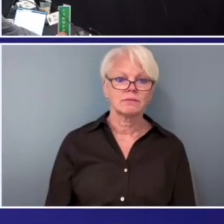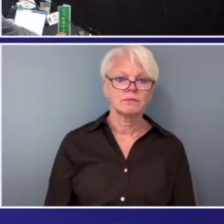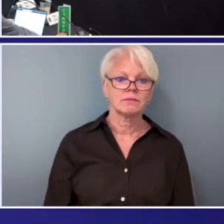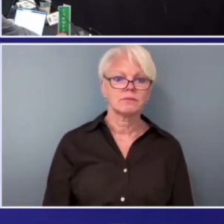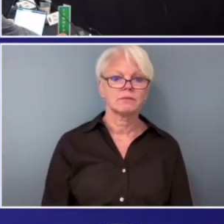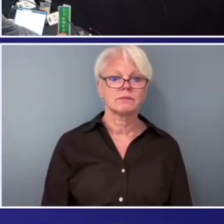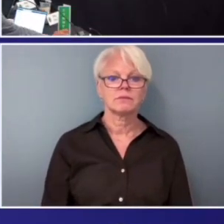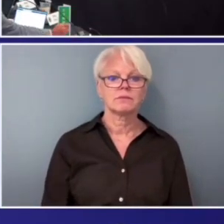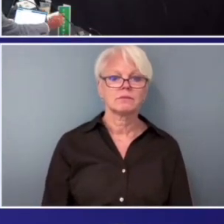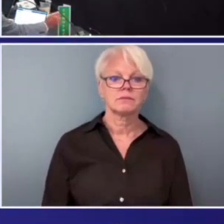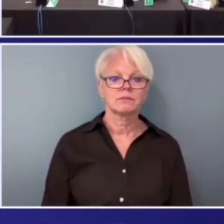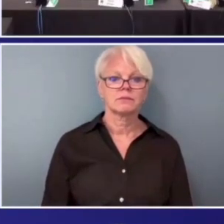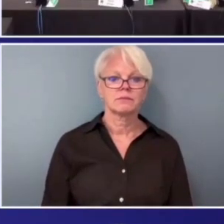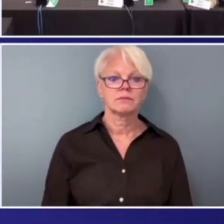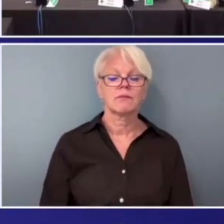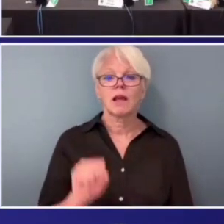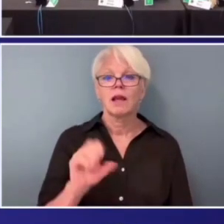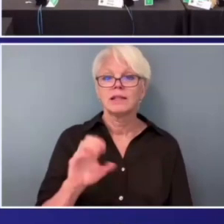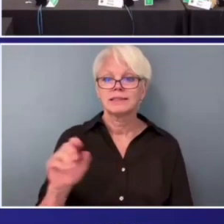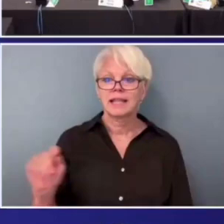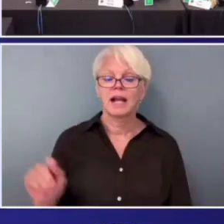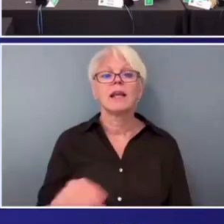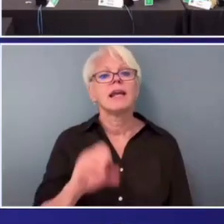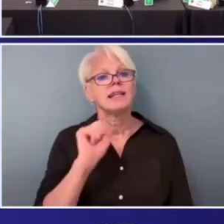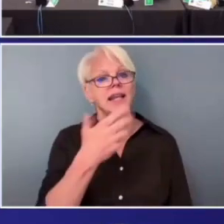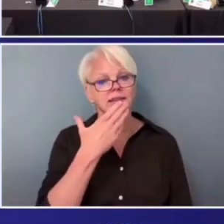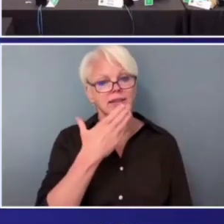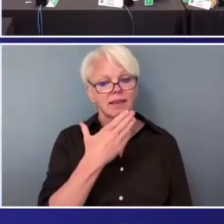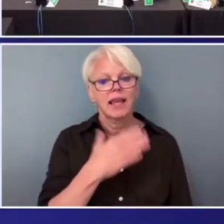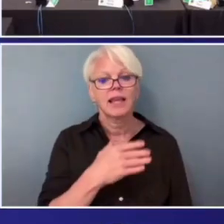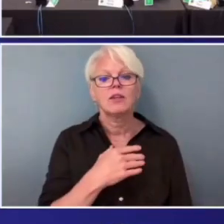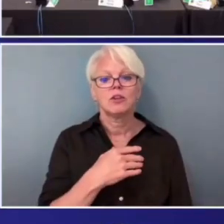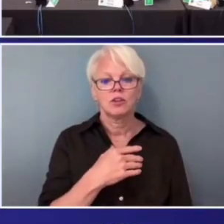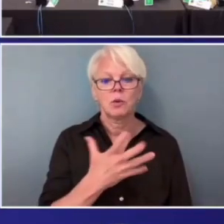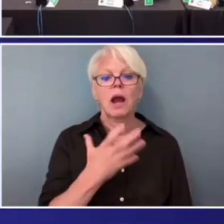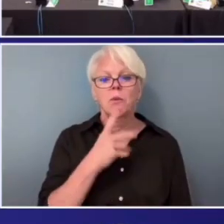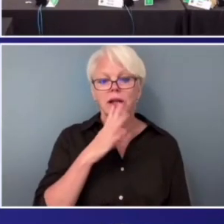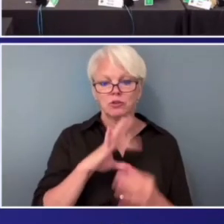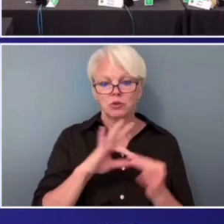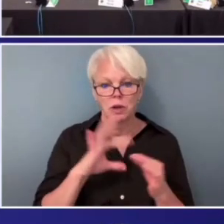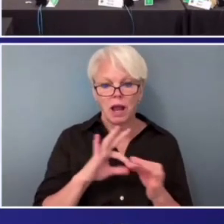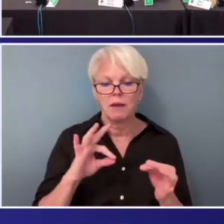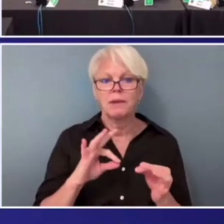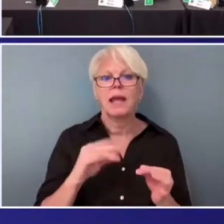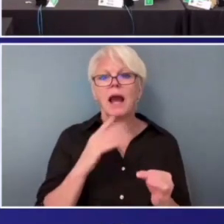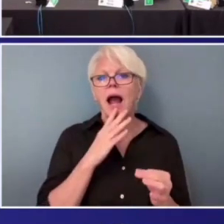Scott? Yes. Thank you. And actually, I wanted to comment on that. I appreciate you addressing that issue.